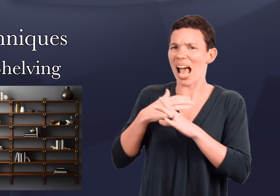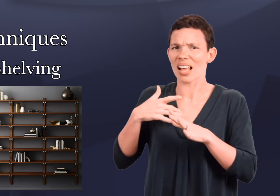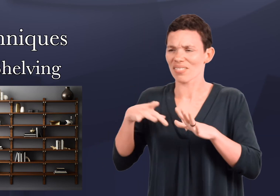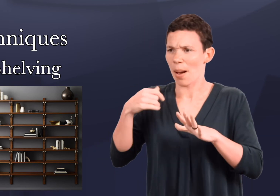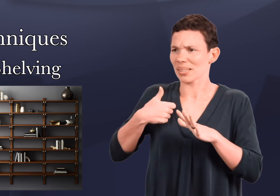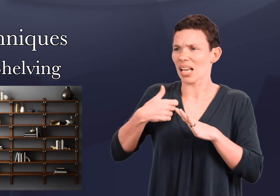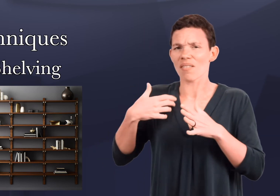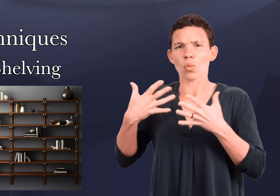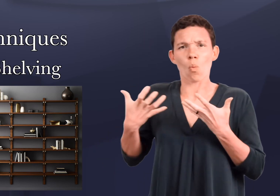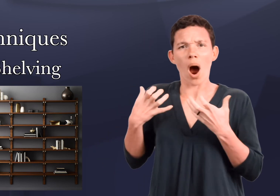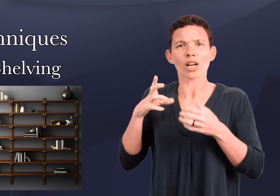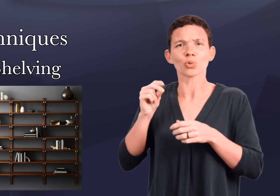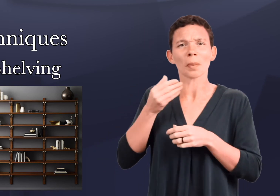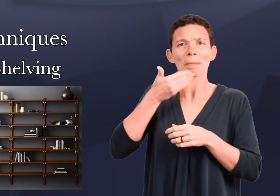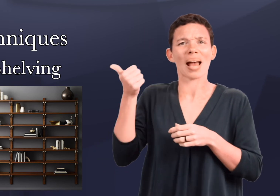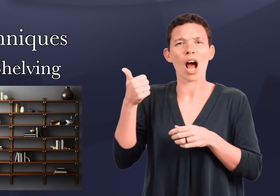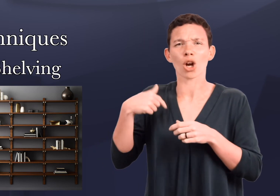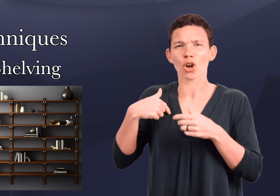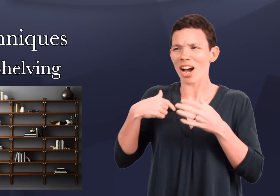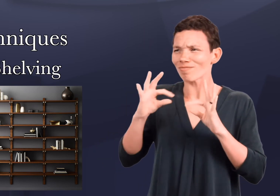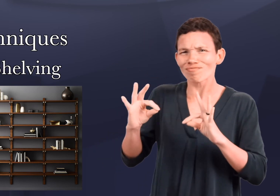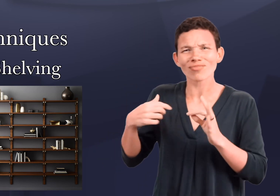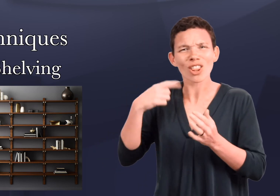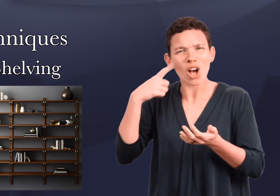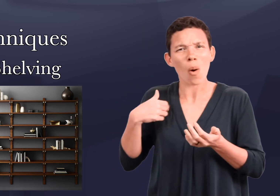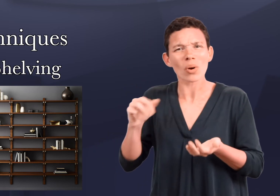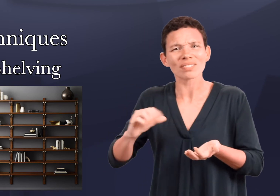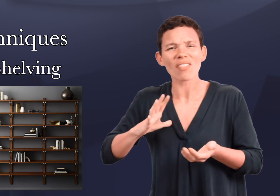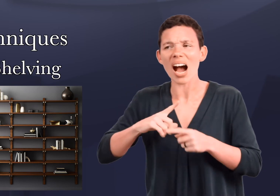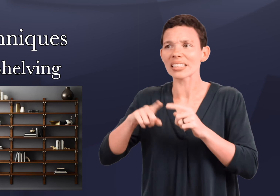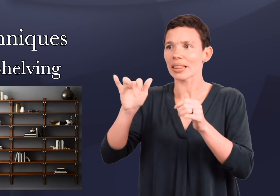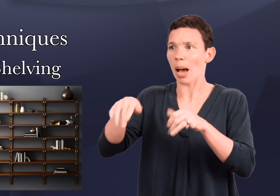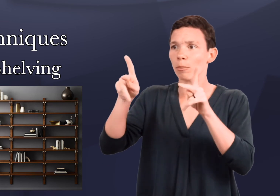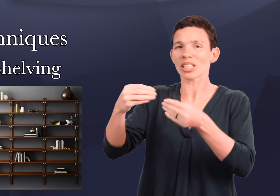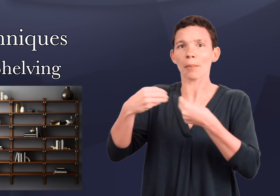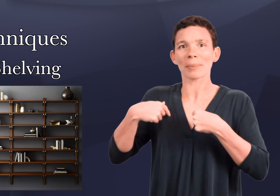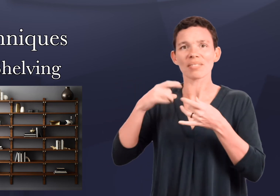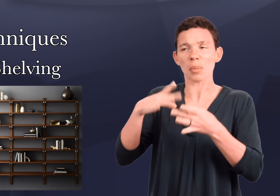about my colleagues and workplace. Finding myself. I want to do better.